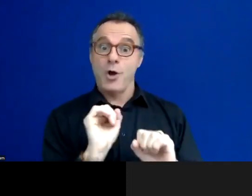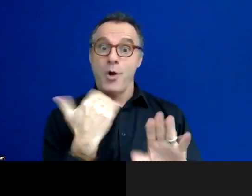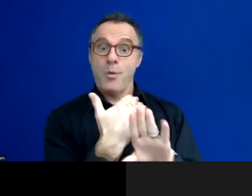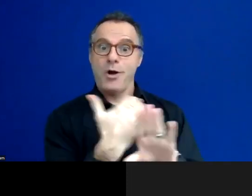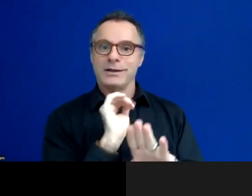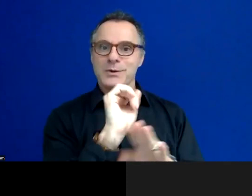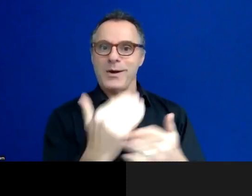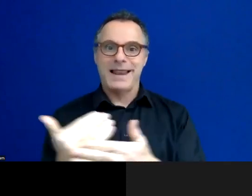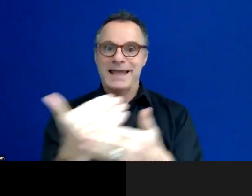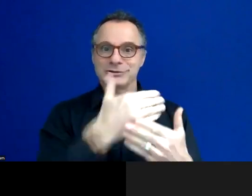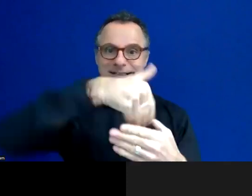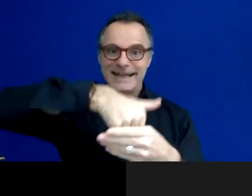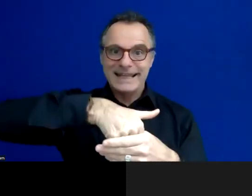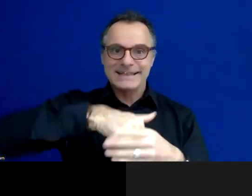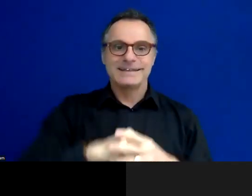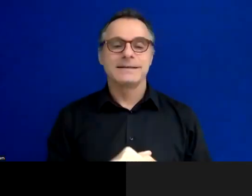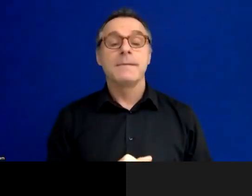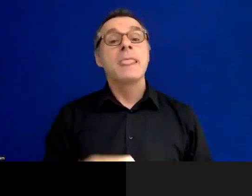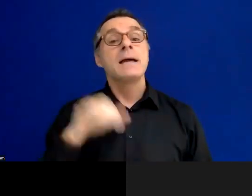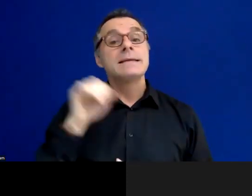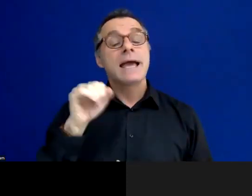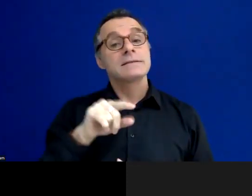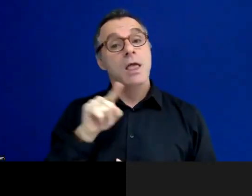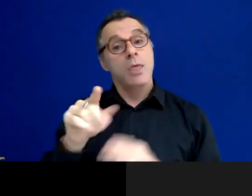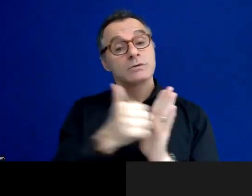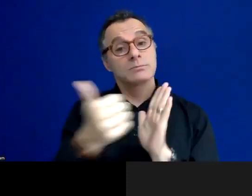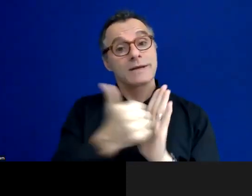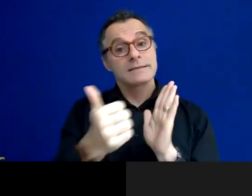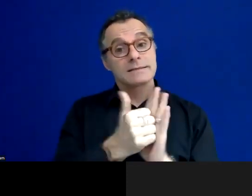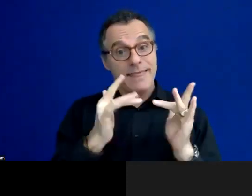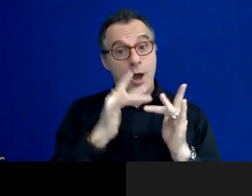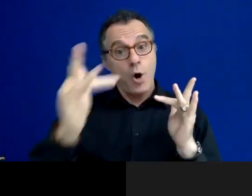Jenny: Yeah, those collections and those prints are online, and there's also a great